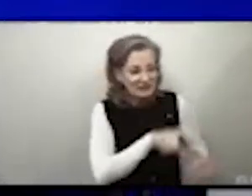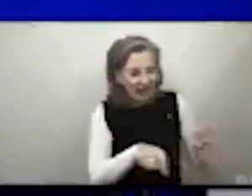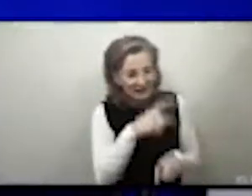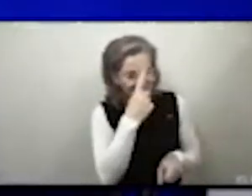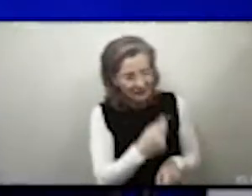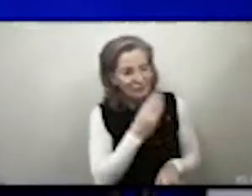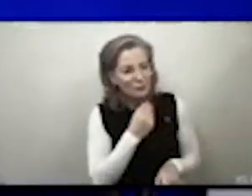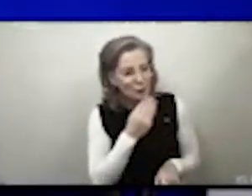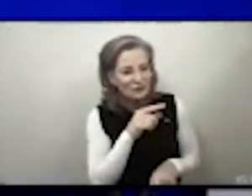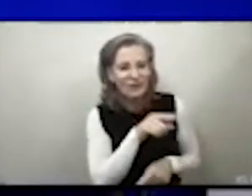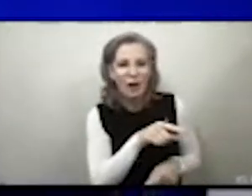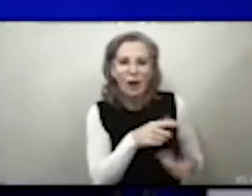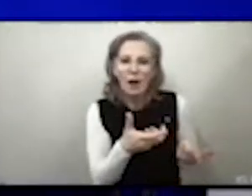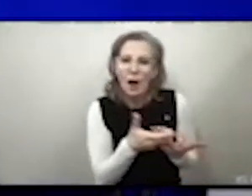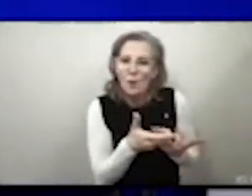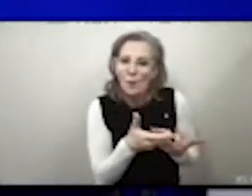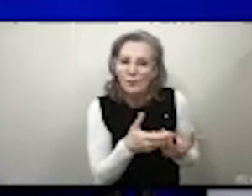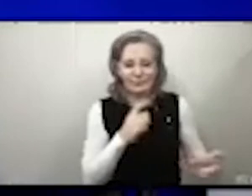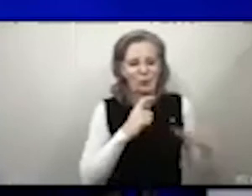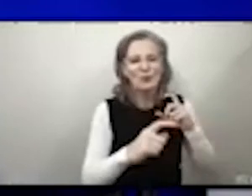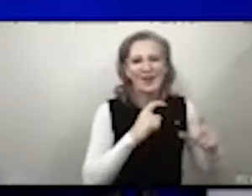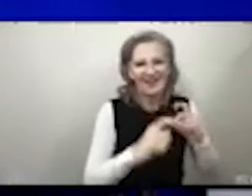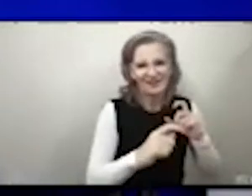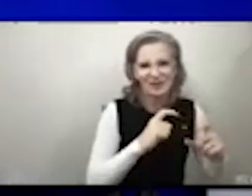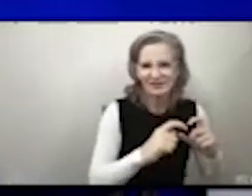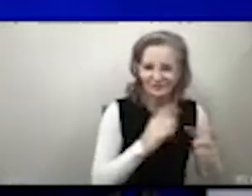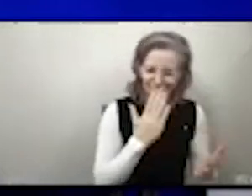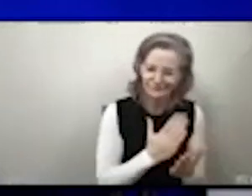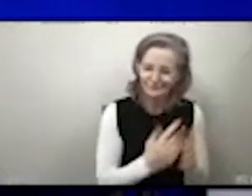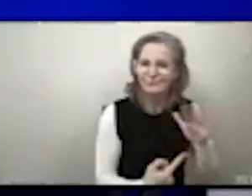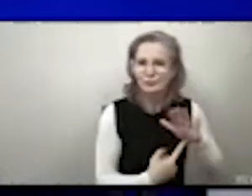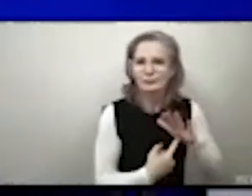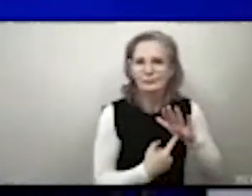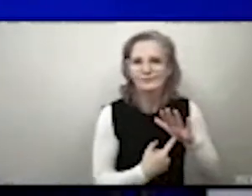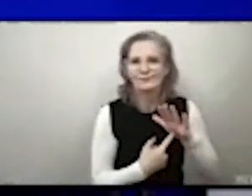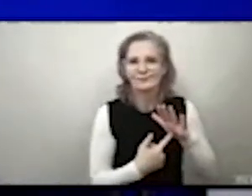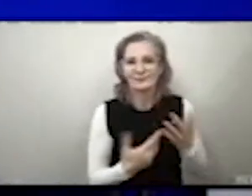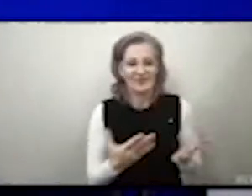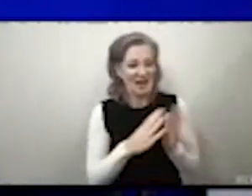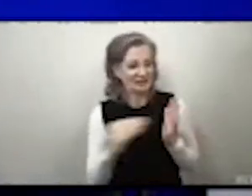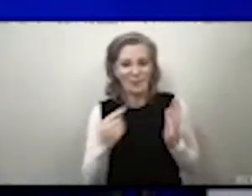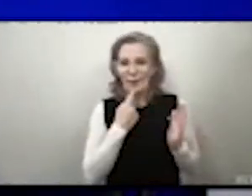It's such a critical aspect of being able to explain, for example, things like the, our number, um, and also to be able to